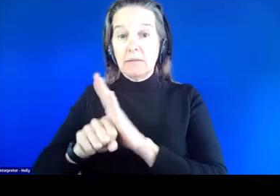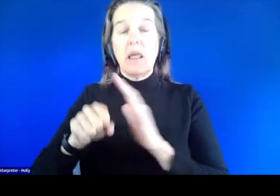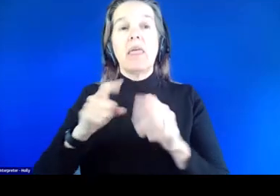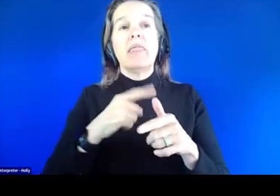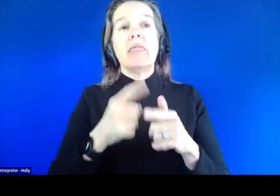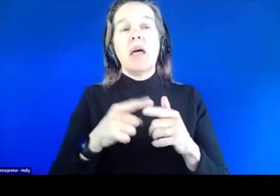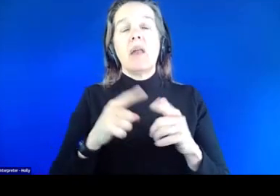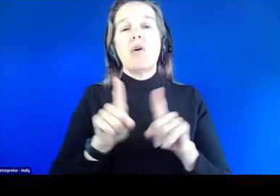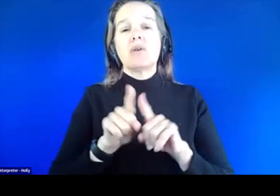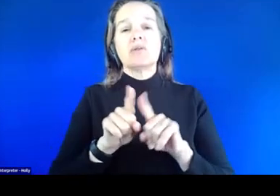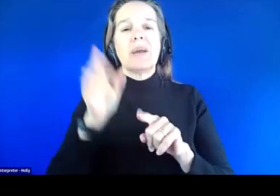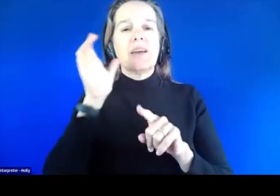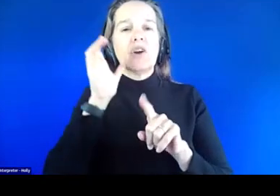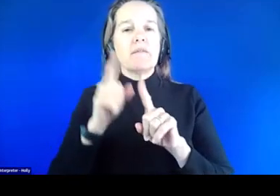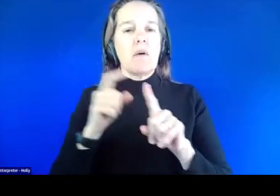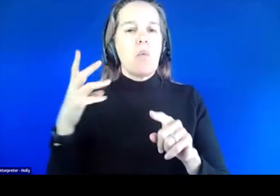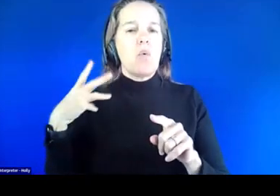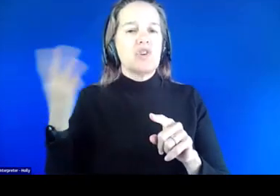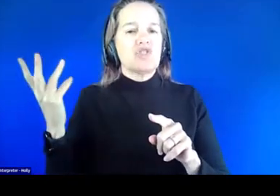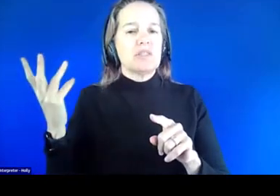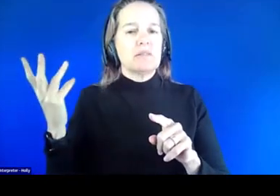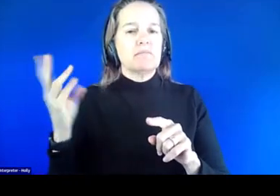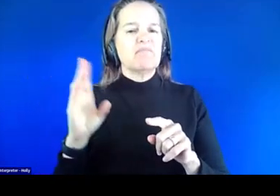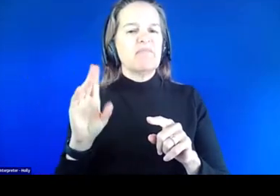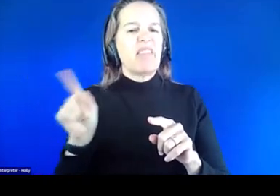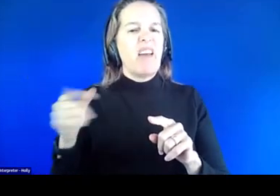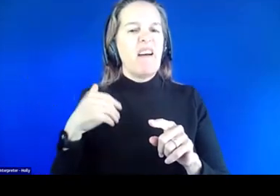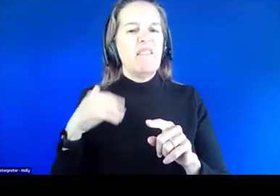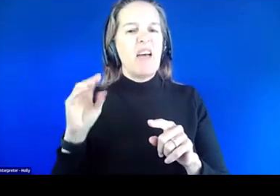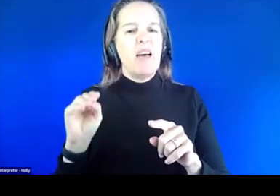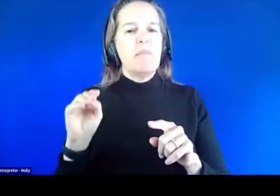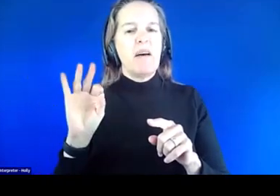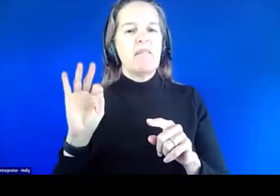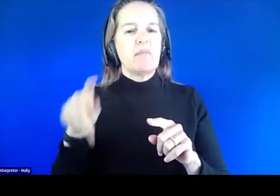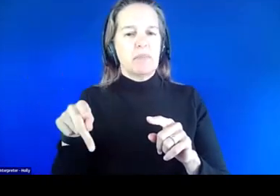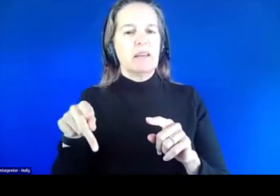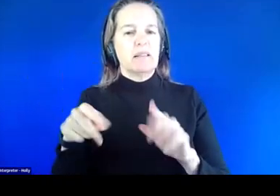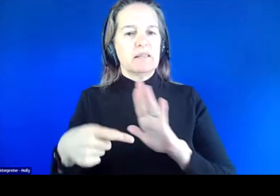from the with their MFP example we will hear about